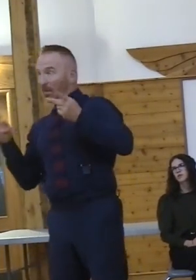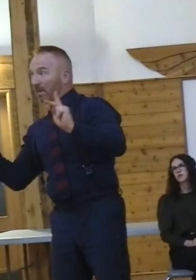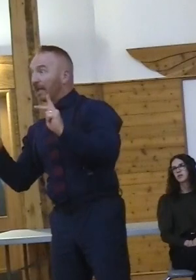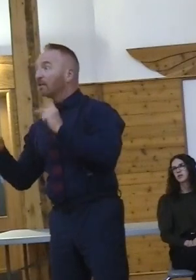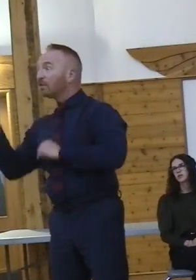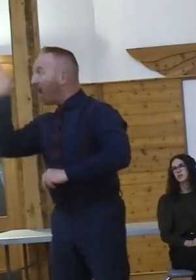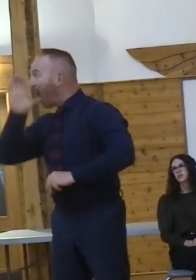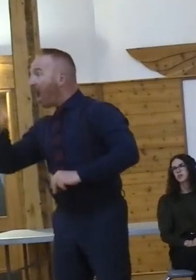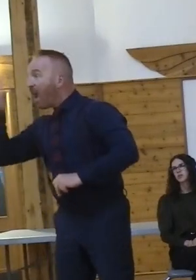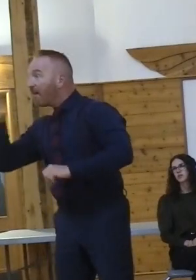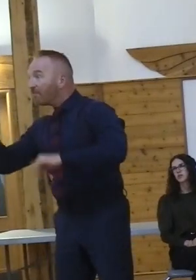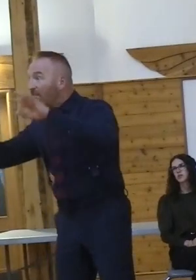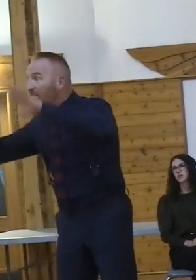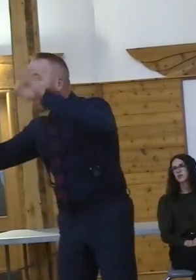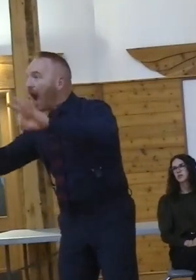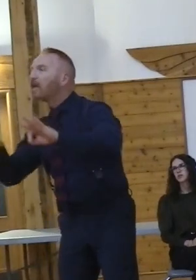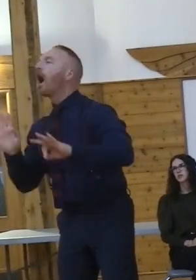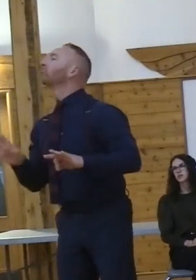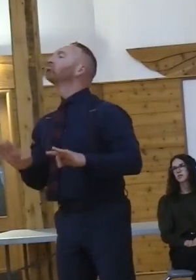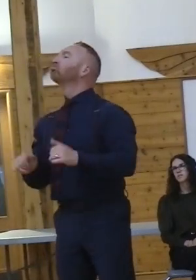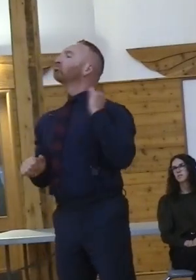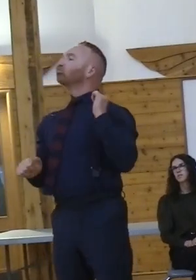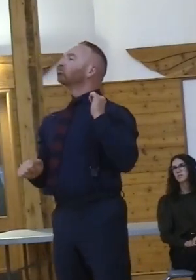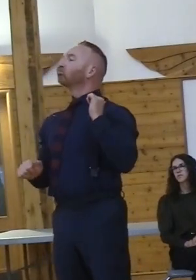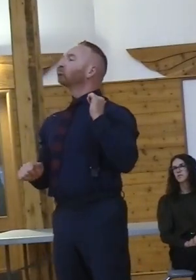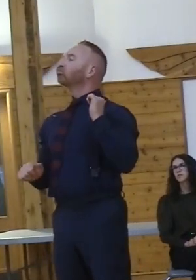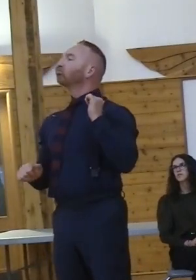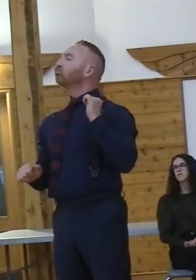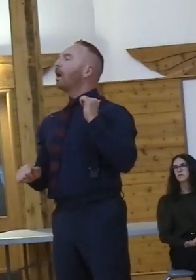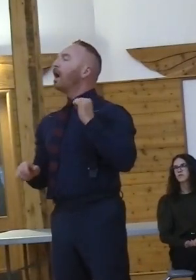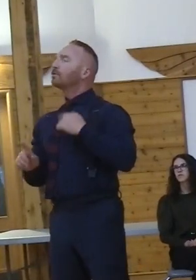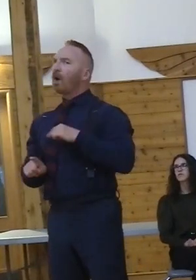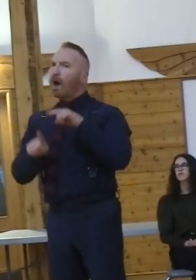While I was here last time I was able to meet Cambria Harris and visit Camp Morgan.